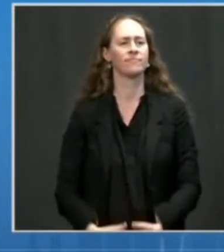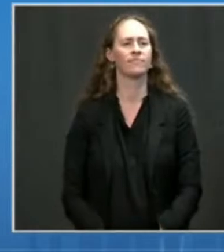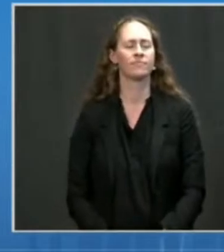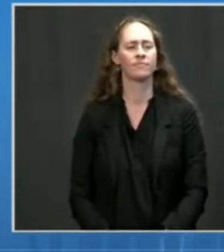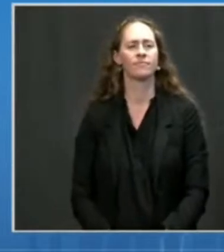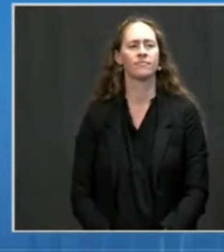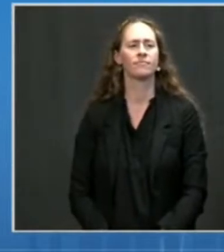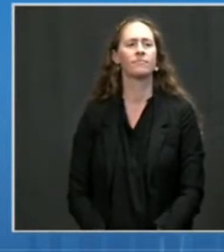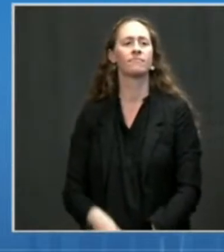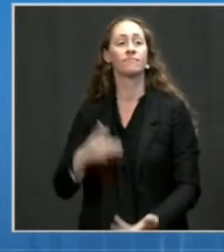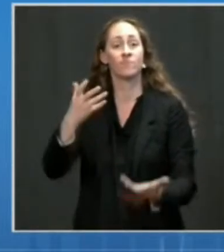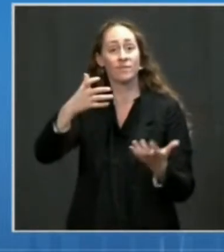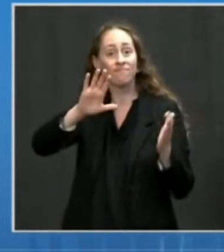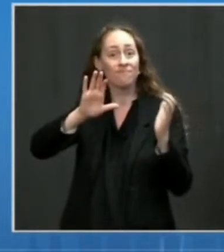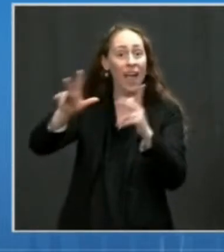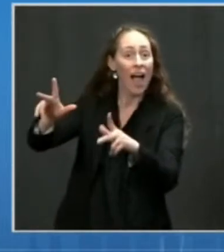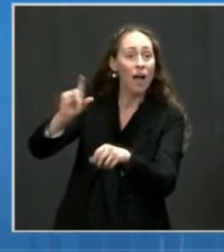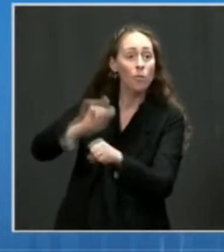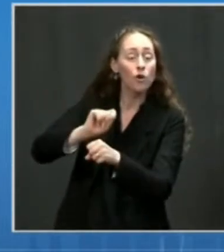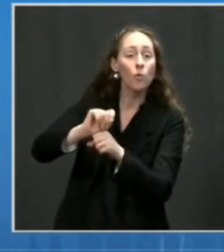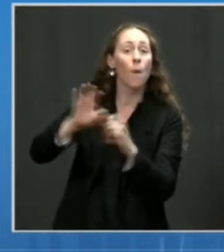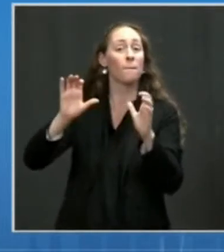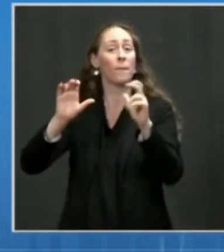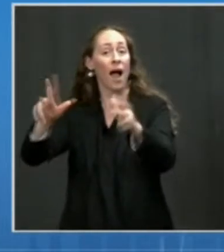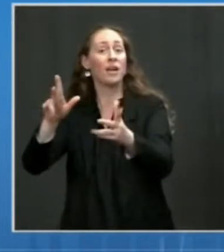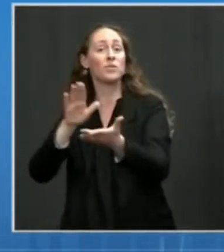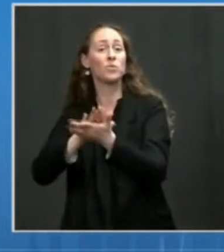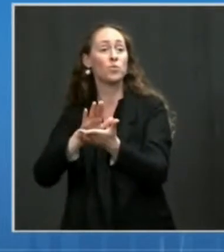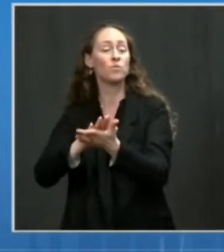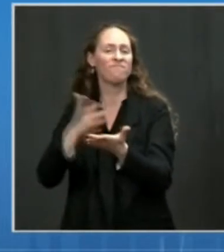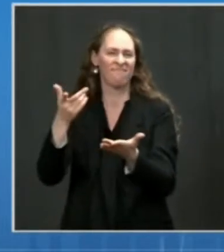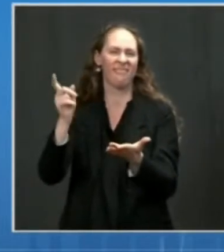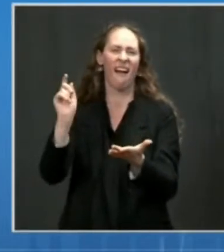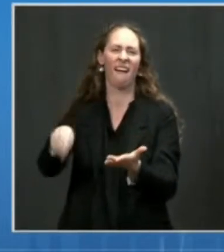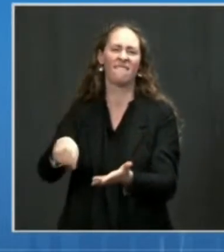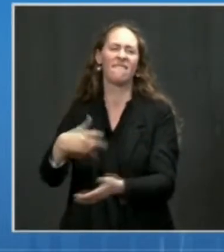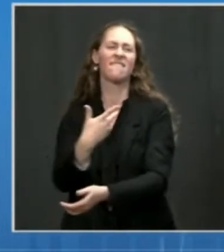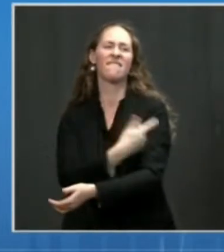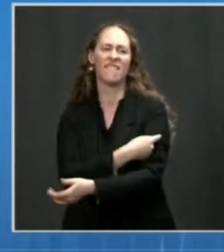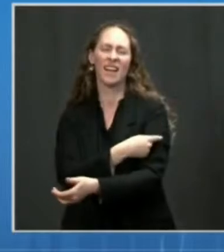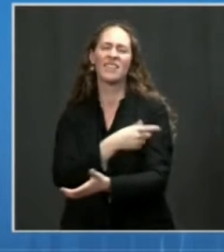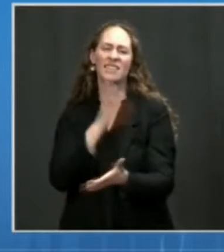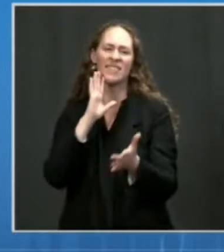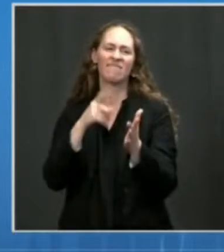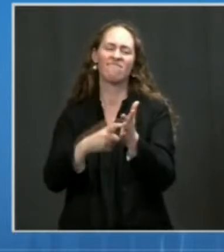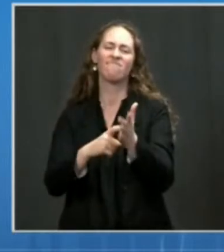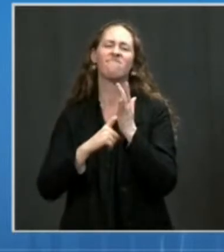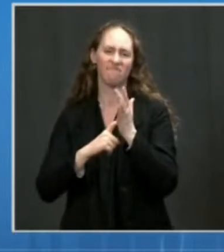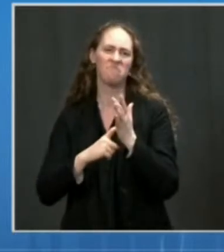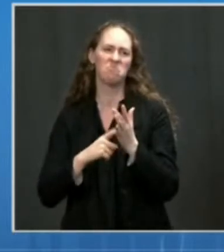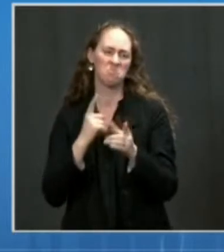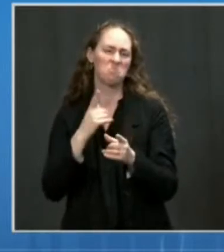UNIVERSITIES, SEEING IT AT HEALTH SYSTEMS, SO THIS IS A REQUIRING OF INDIVIDUALS TO BE VACCINATED IN ORDER TO COME